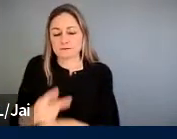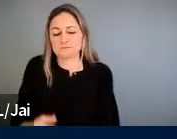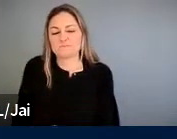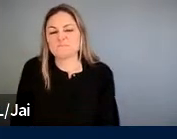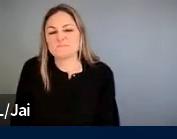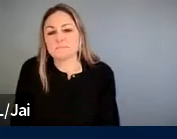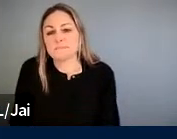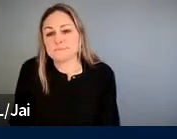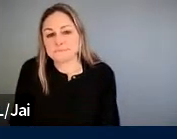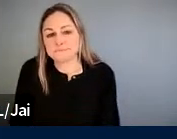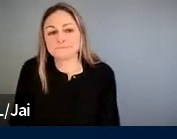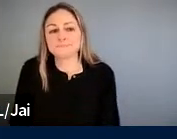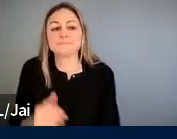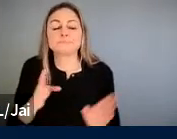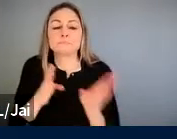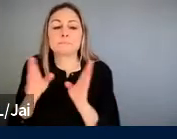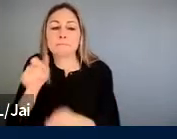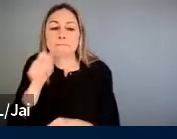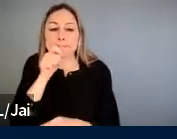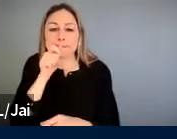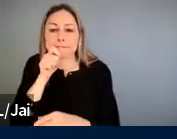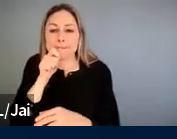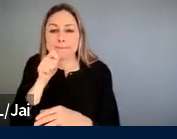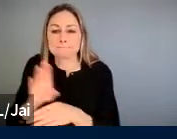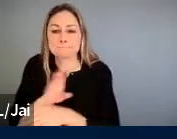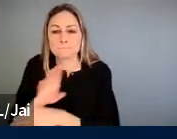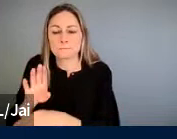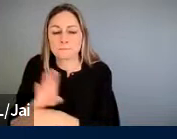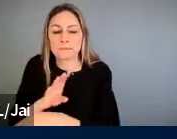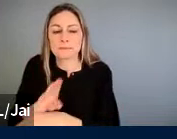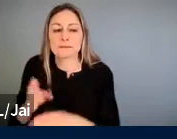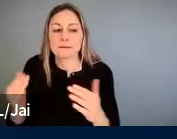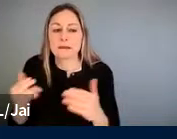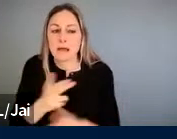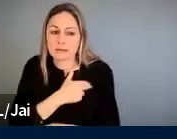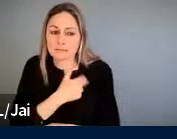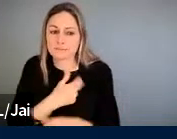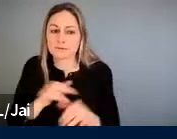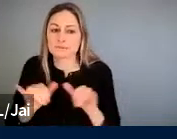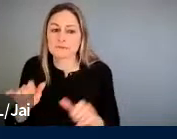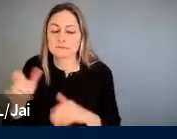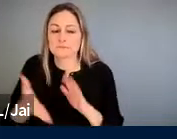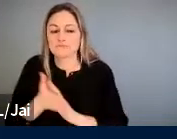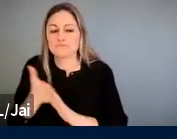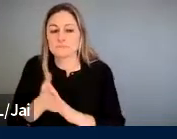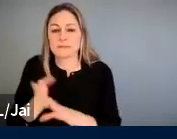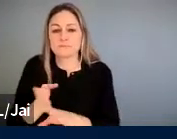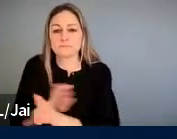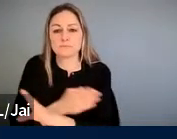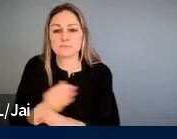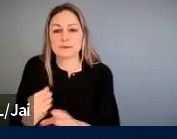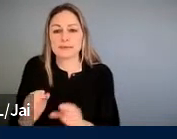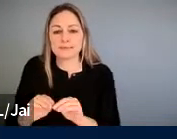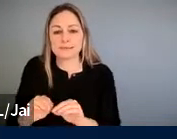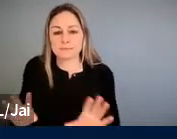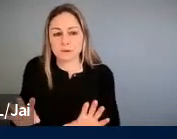For the private sector recommendations, hospital systems should conduct pre deployment audits that